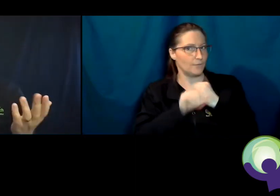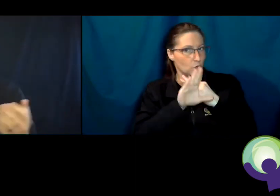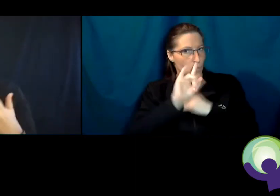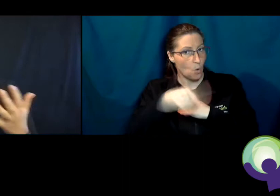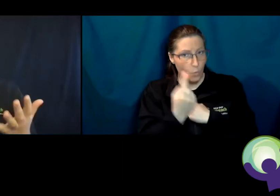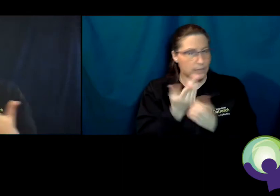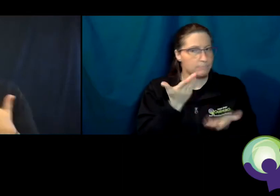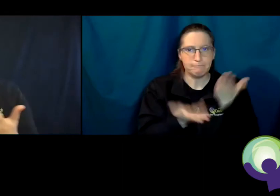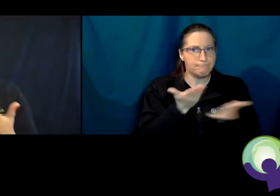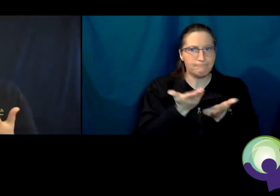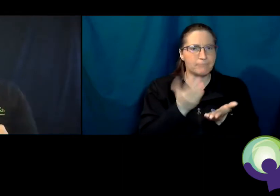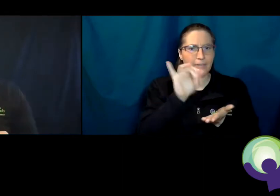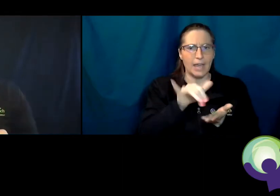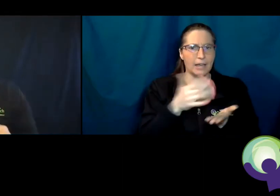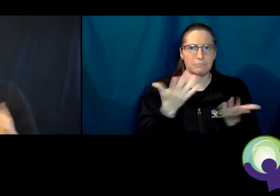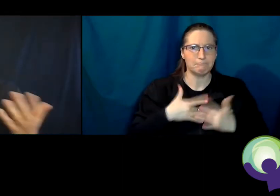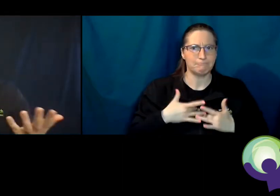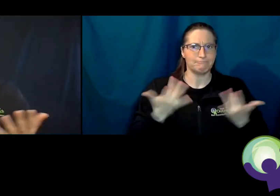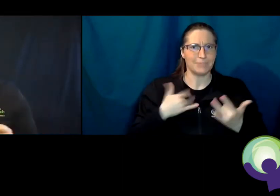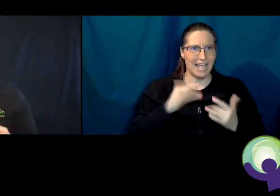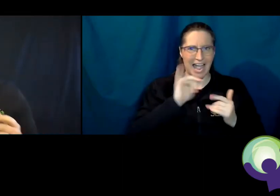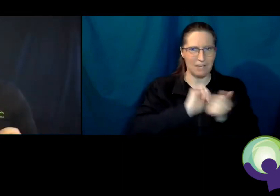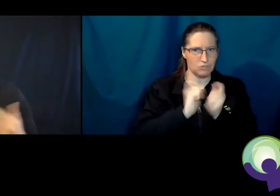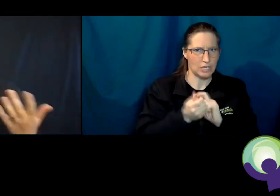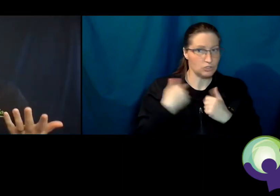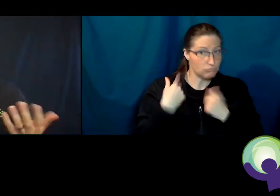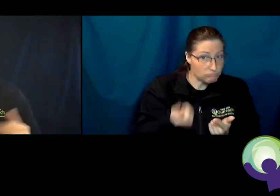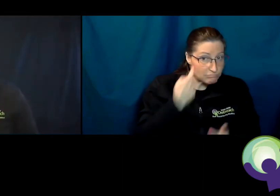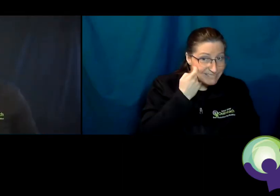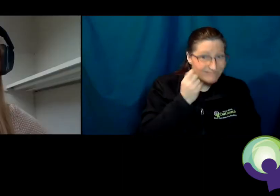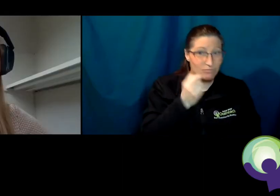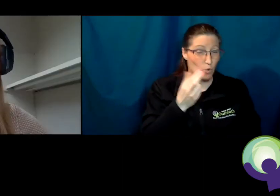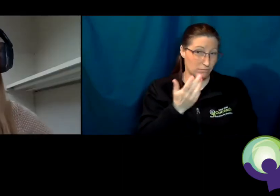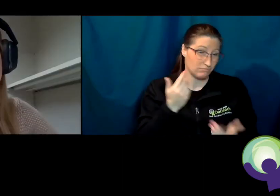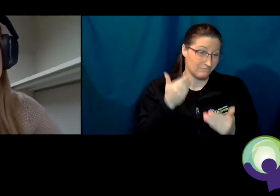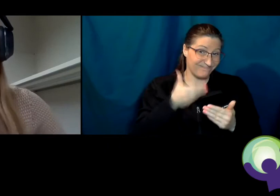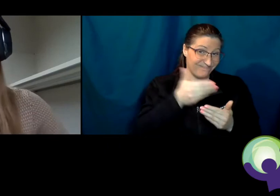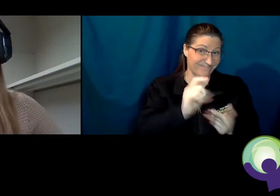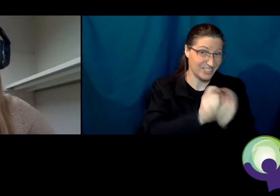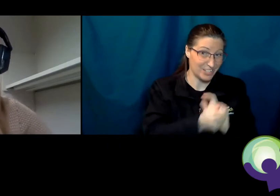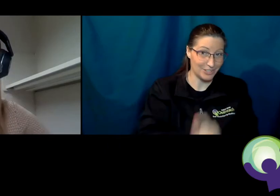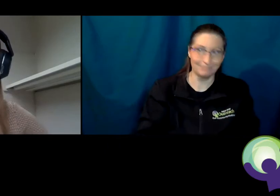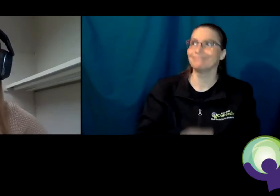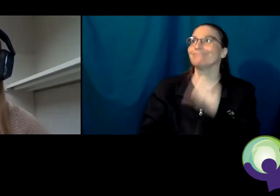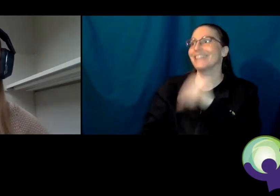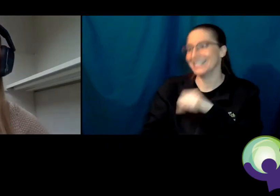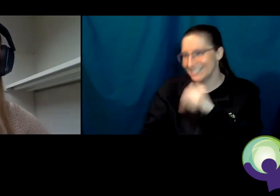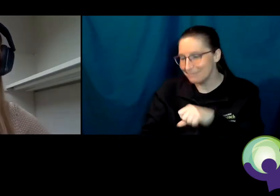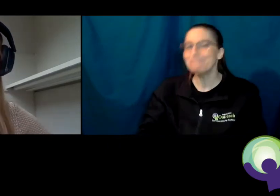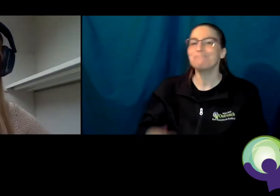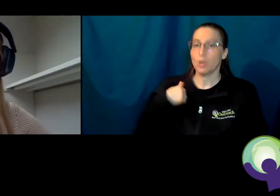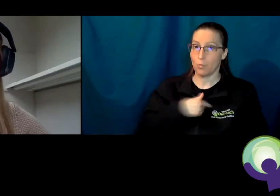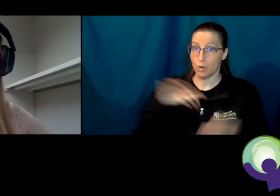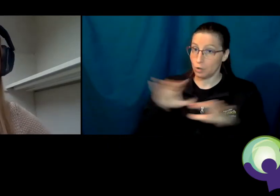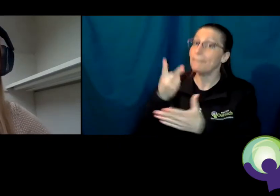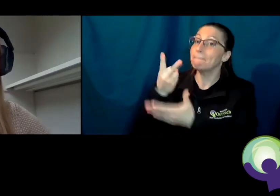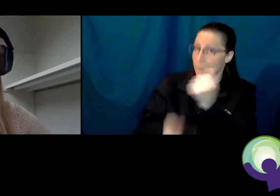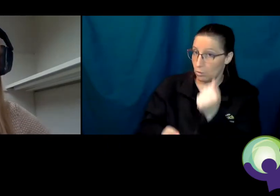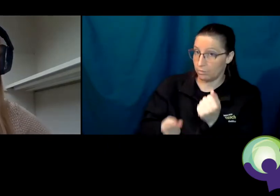Is that something that's changed recently or is it... >>Jordenne: Yes, yes so we are doing both right now.